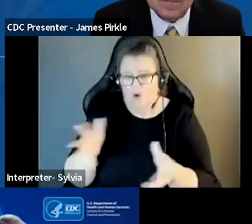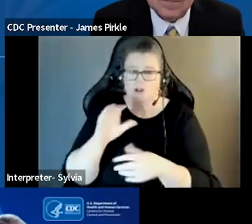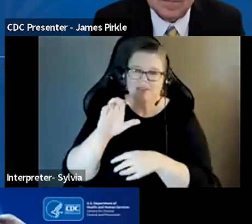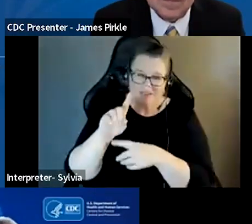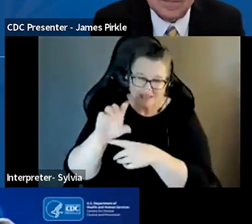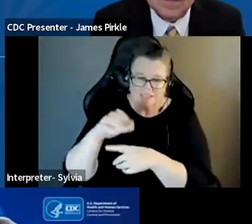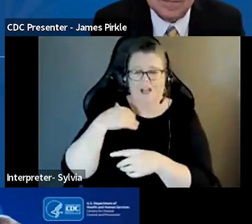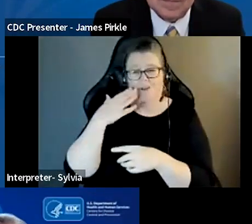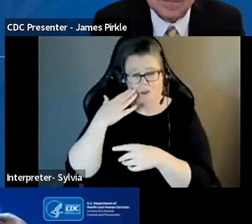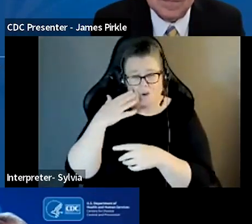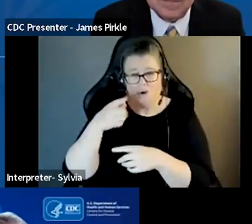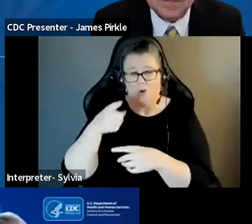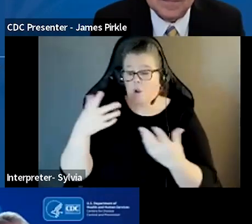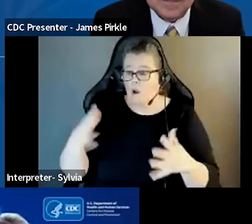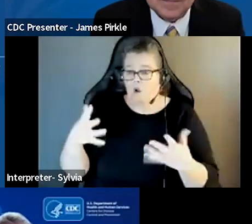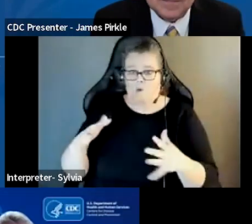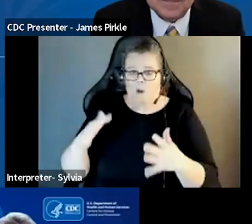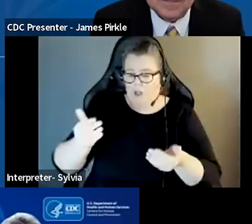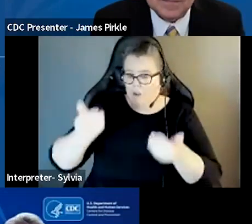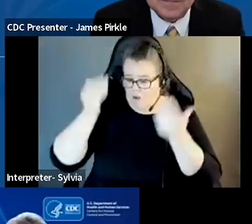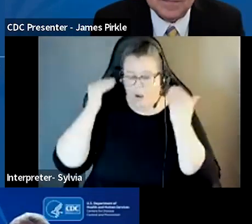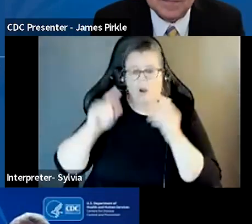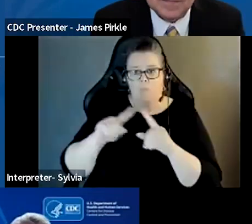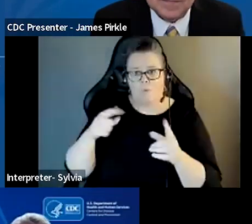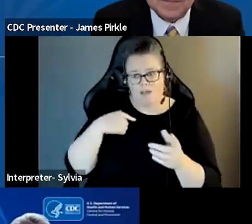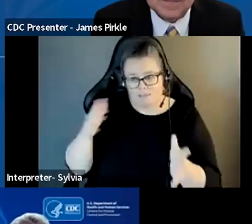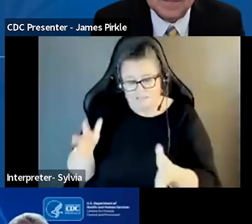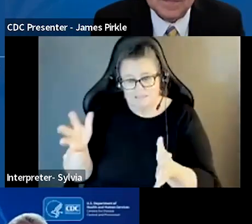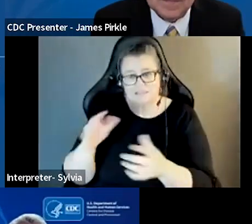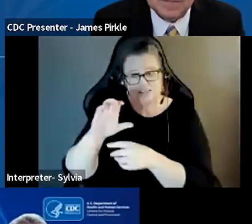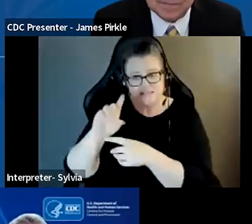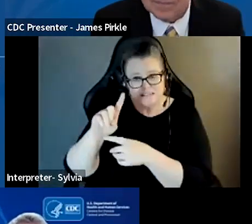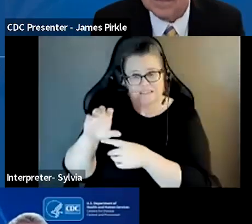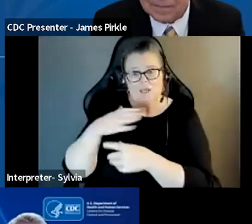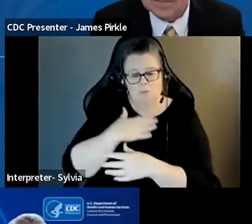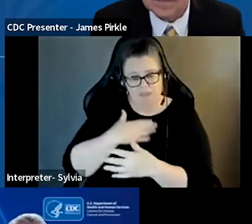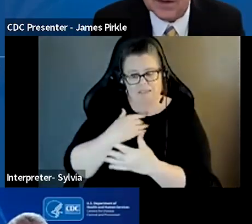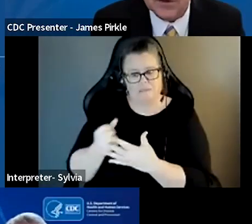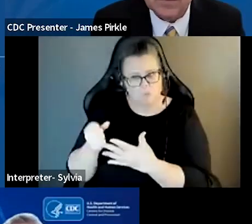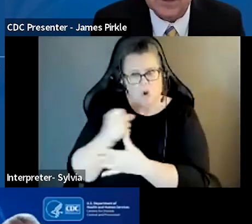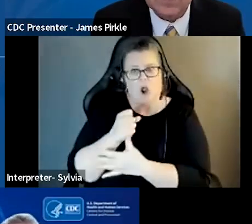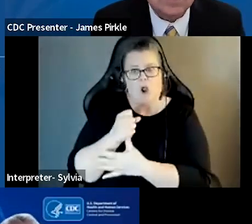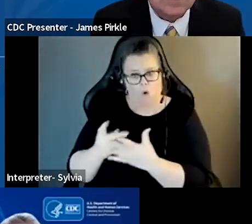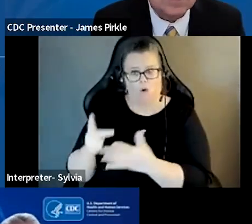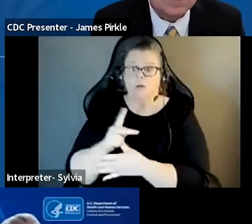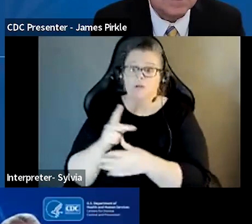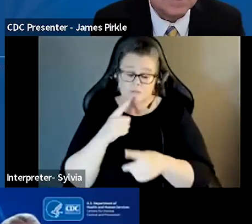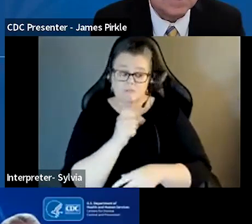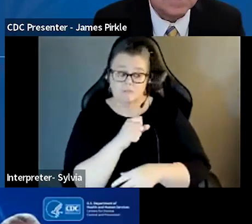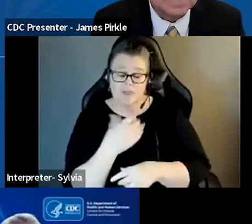on your plate, but I urge CDC to keep that one high on the list, please. Thank you. Yes. Yes, thanks, Jill.